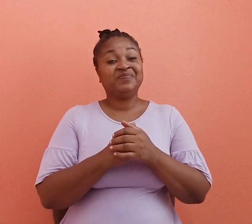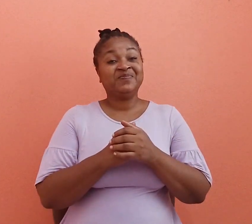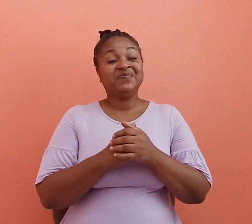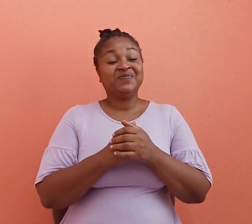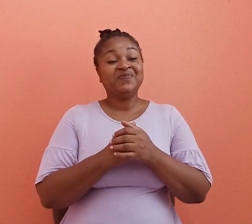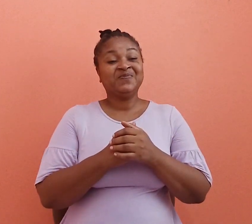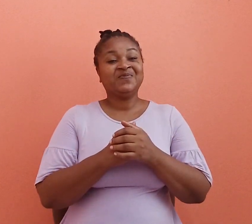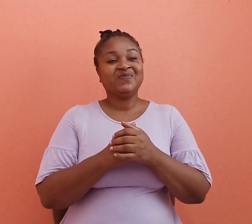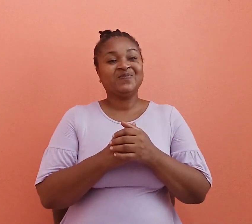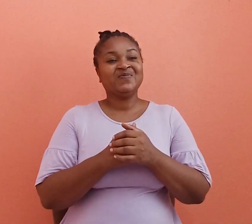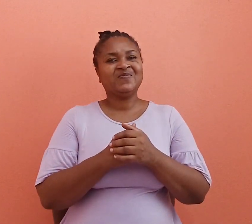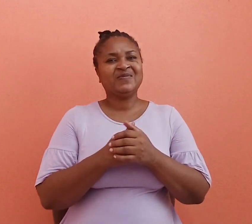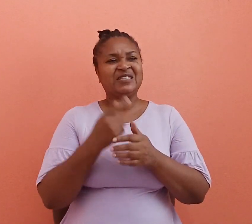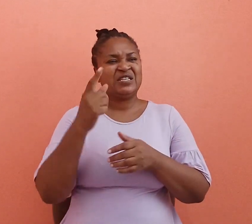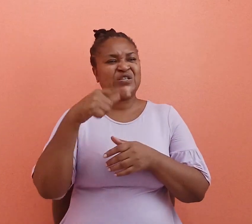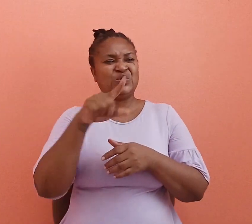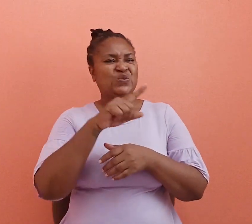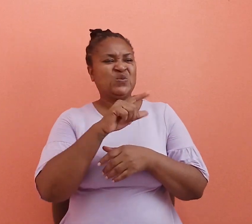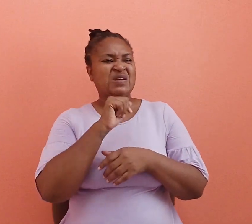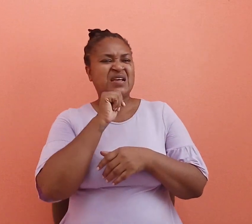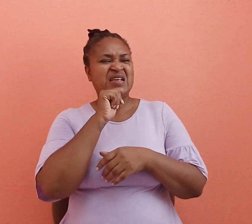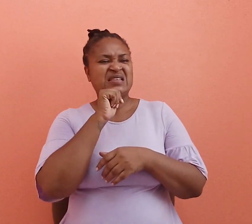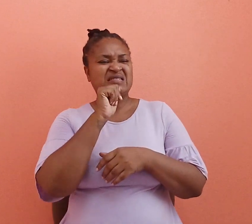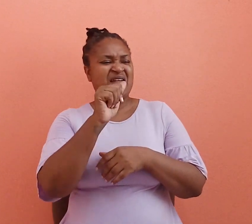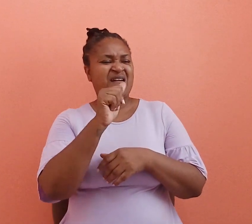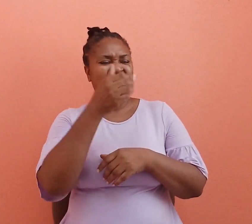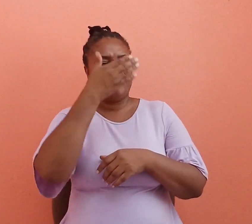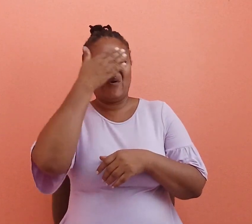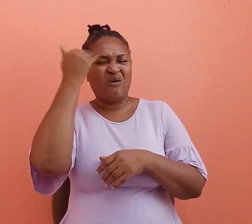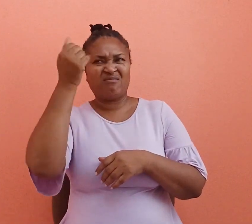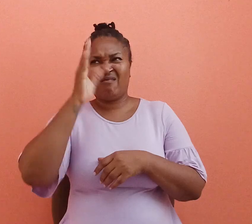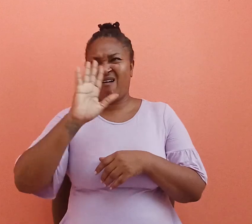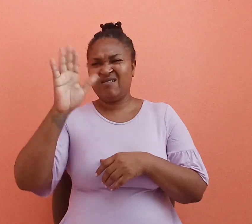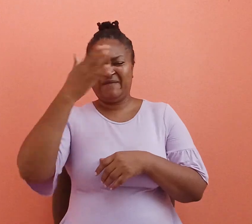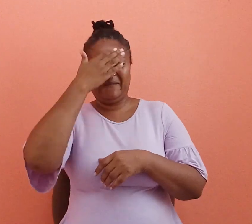You are not forgotten.